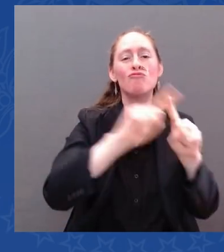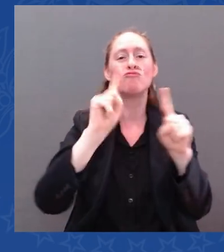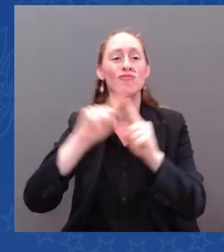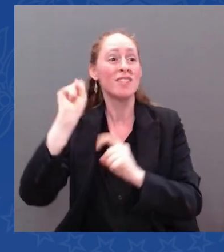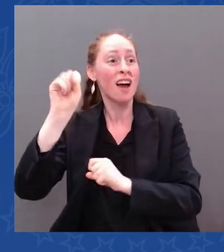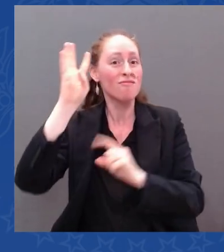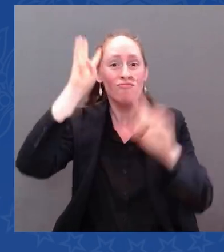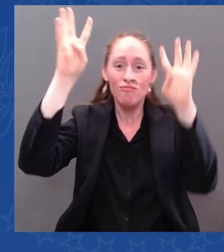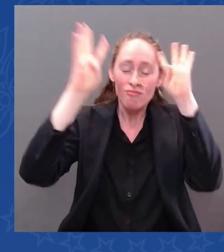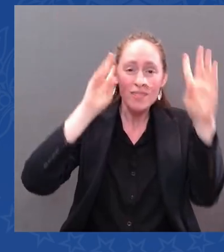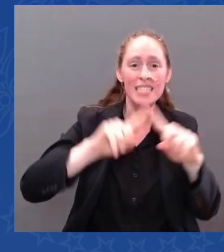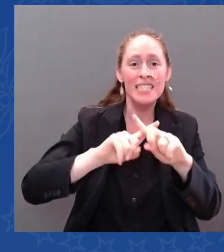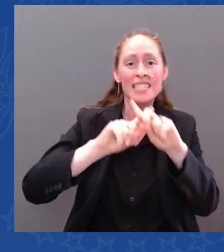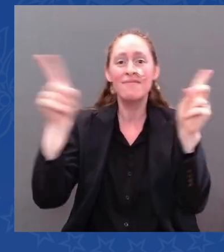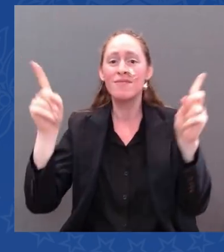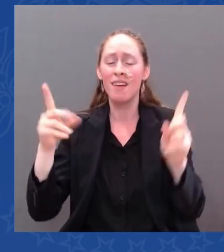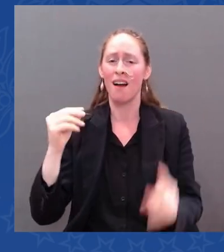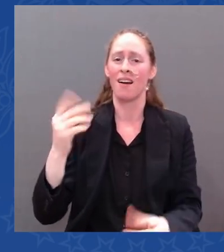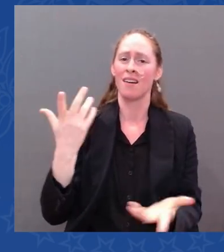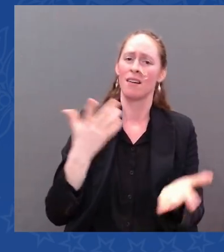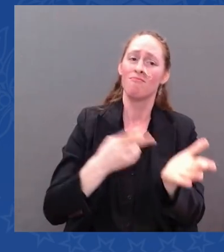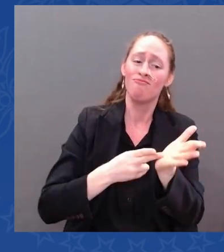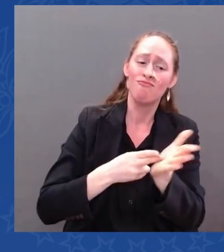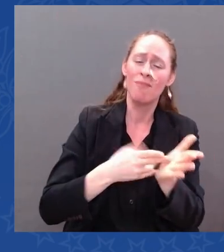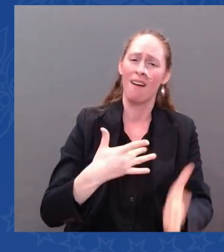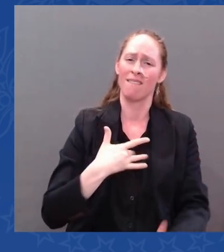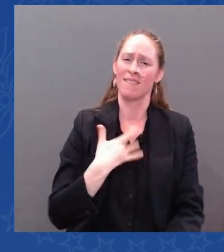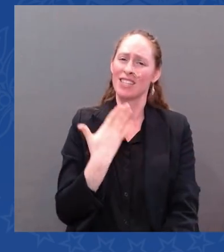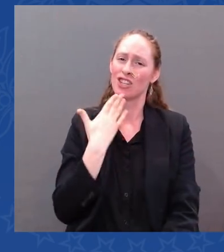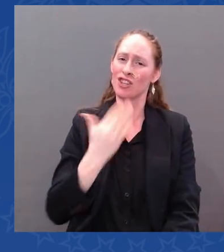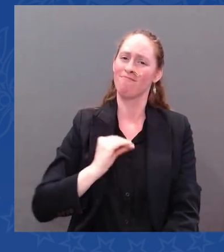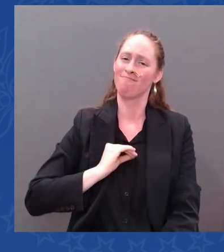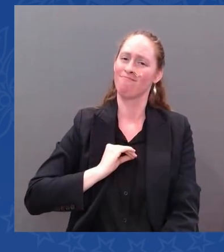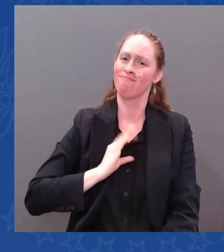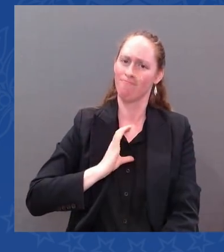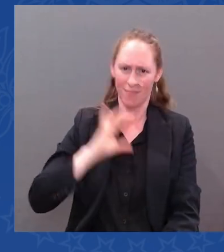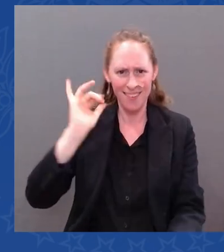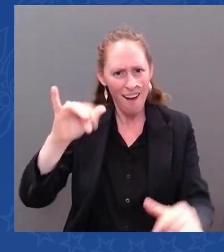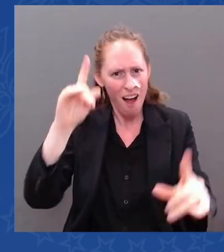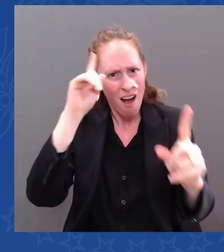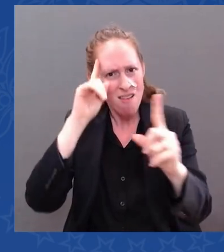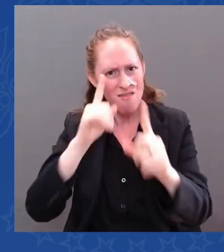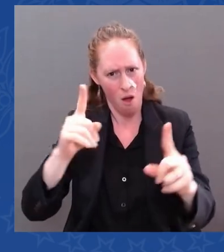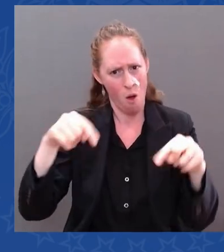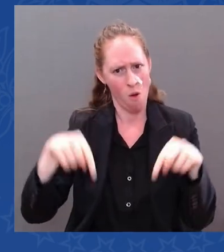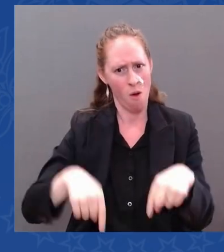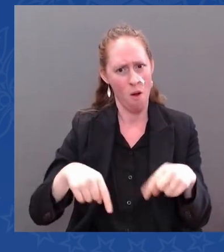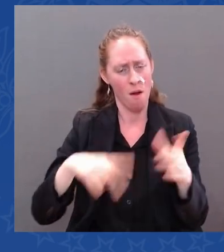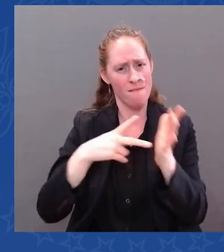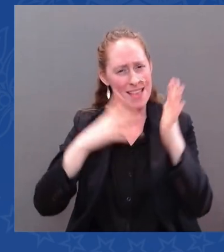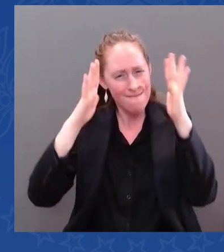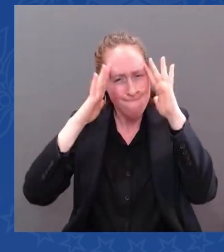to invest in your workforce and support local communities. It wasn't a do-gooder statement; it was a capitalist statement.